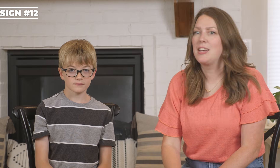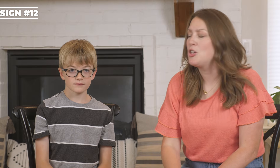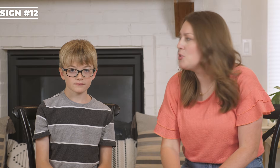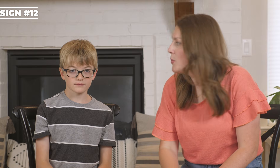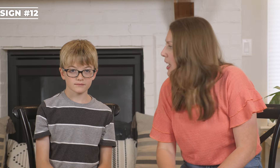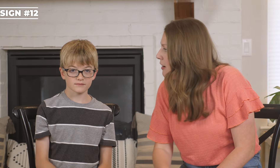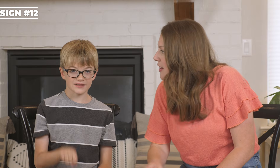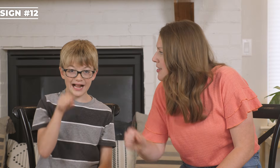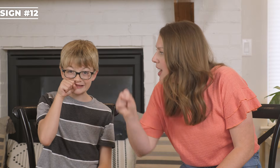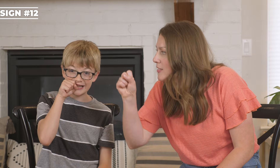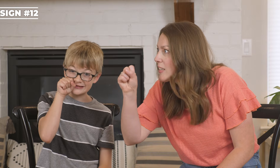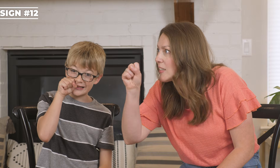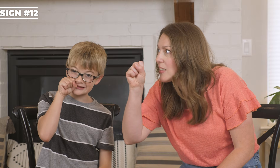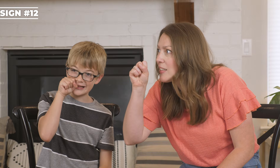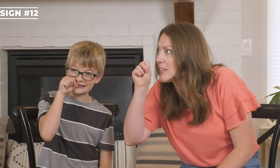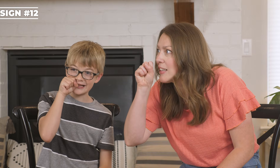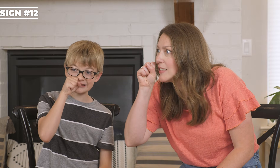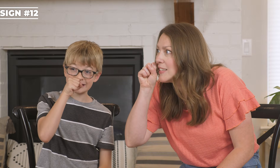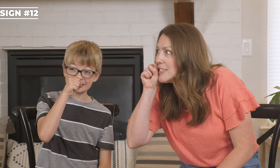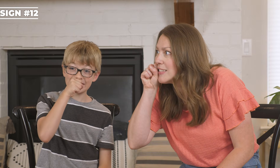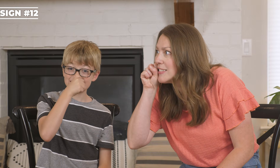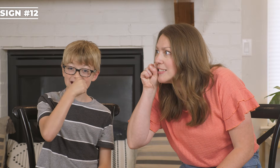Can you do carrot?